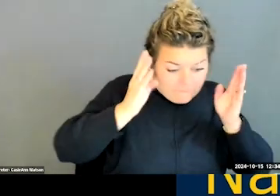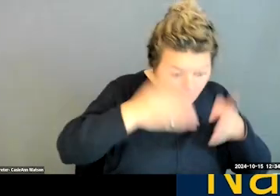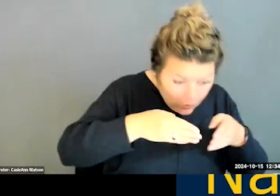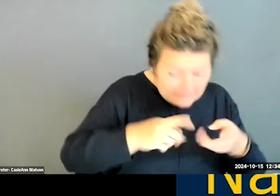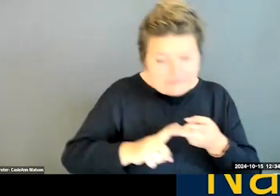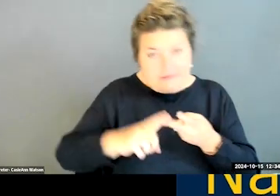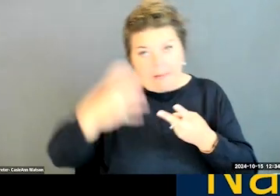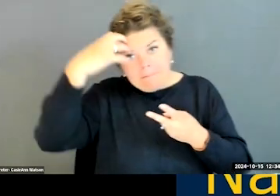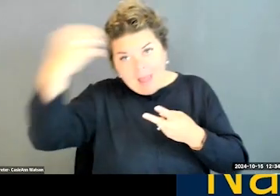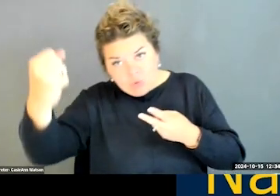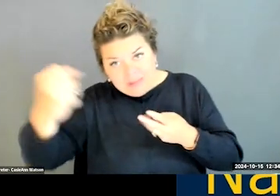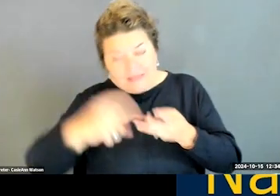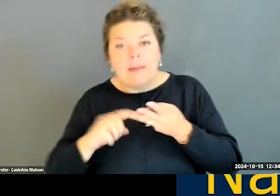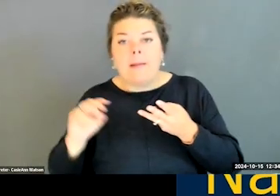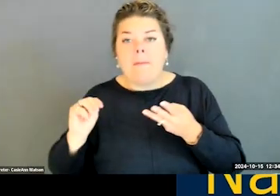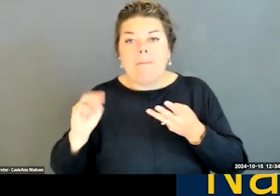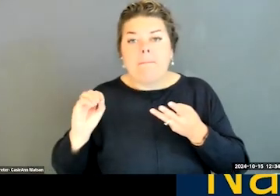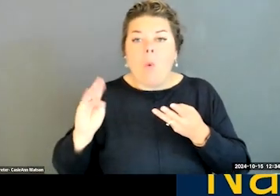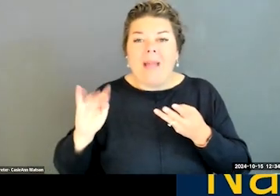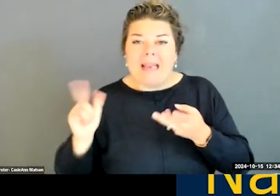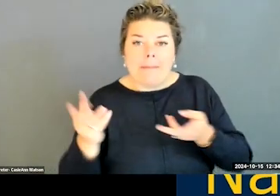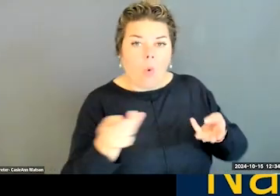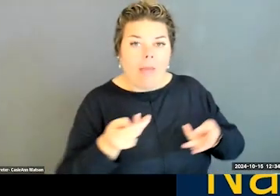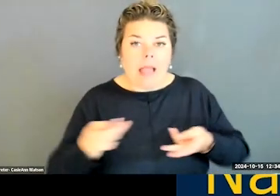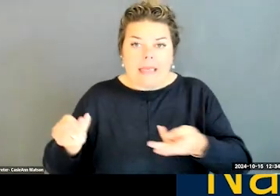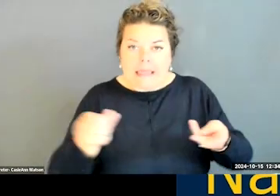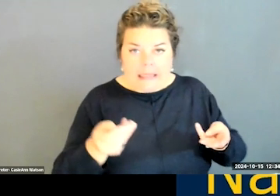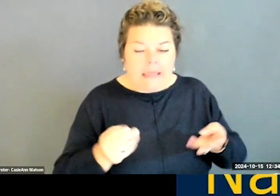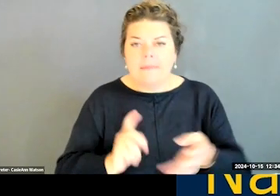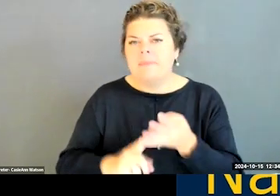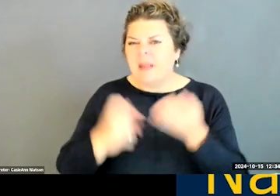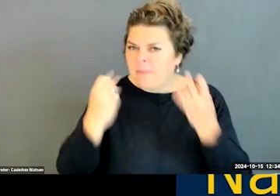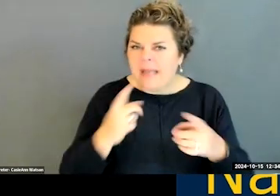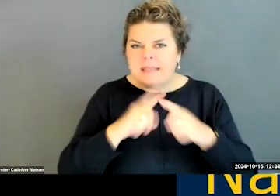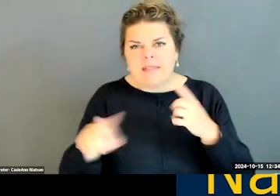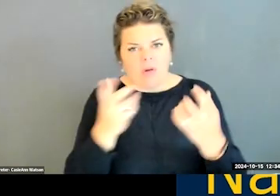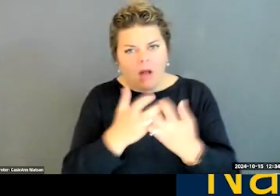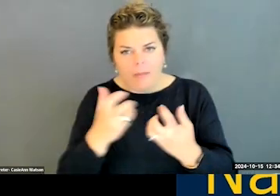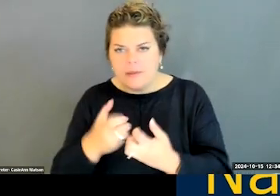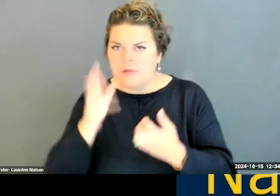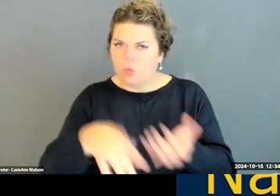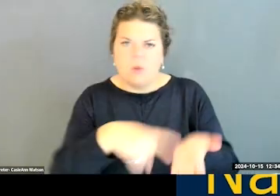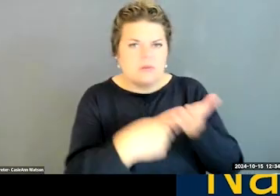or mobility-related disabilities, and then we're going to talk about a lot of the accommodations that are available